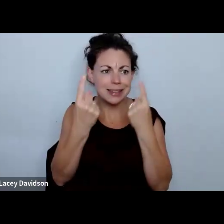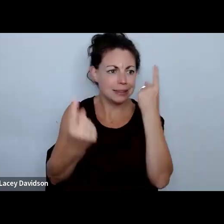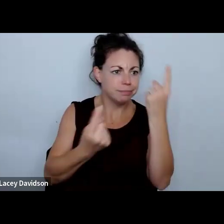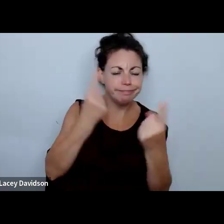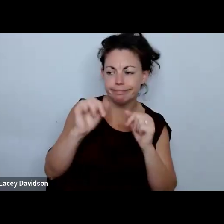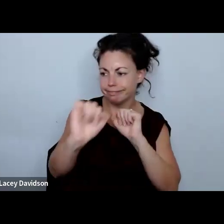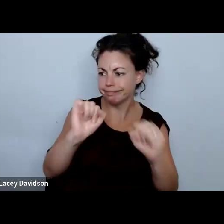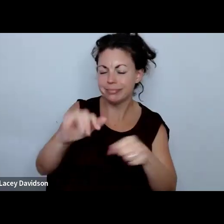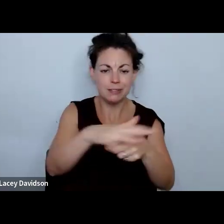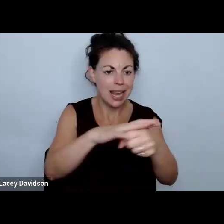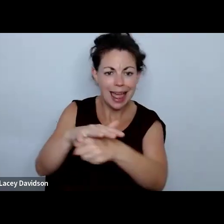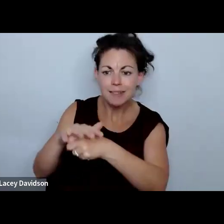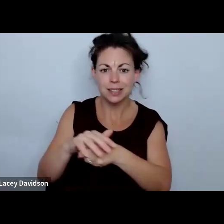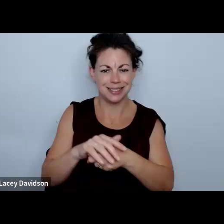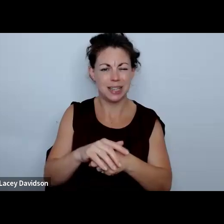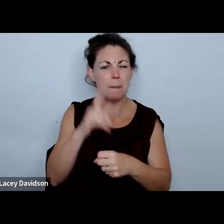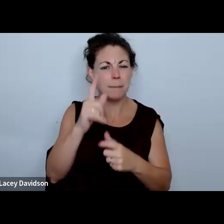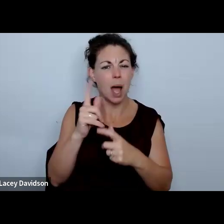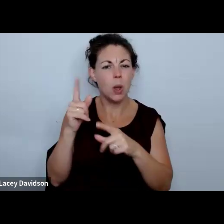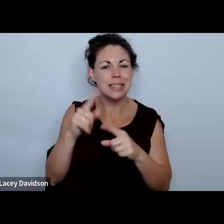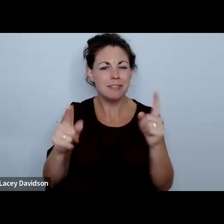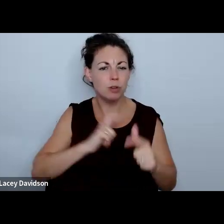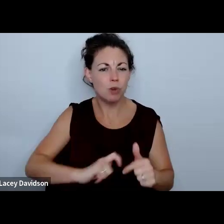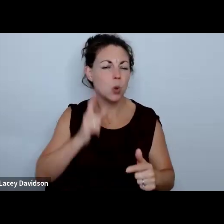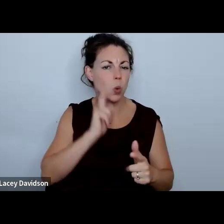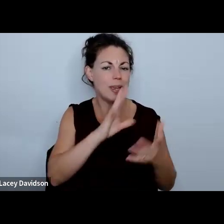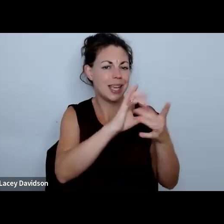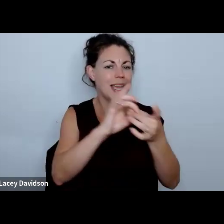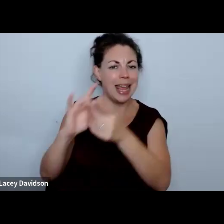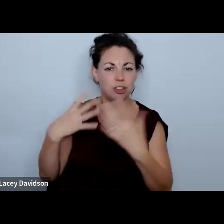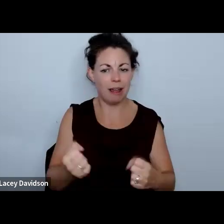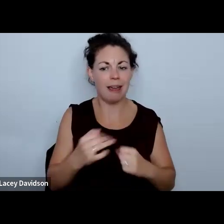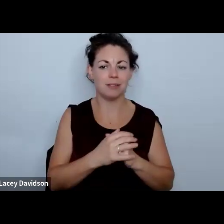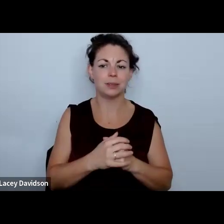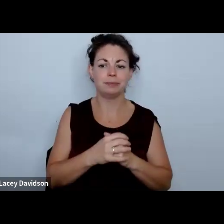advocacy campaigning as well. I've also taken part in,